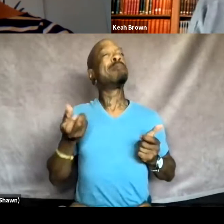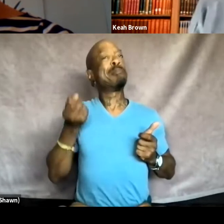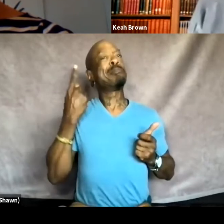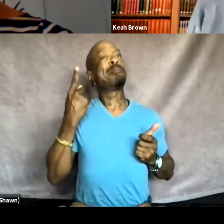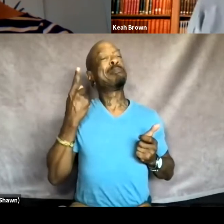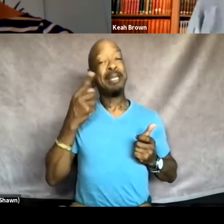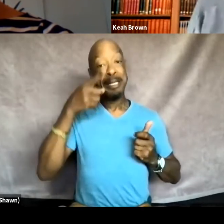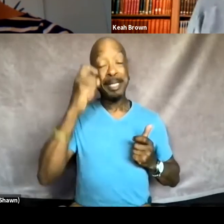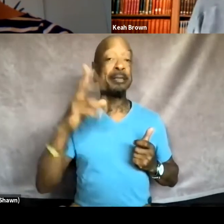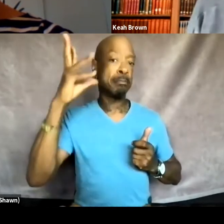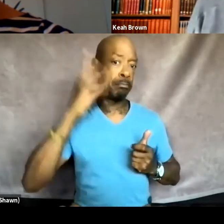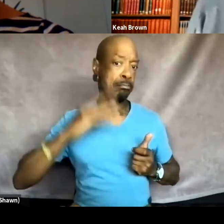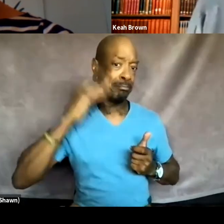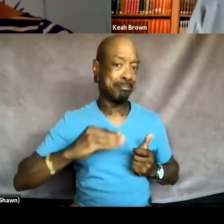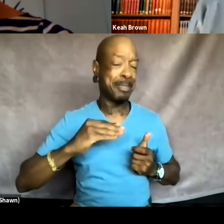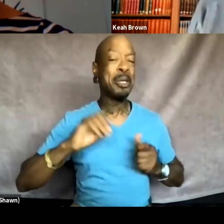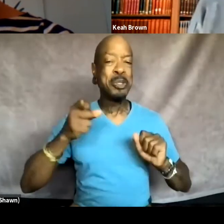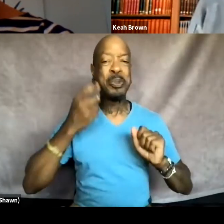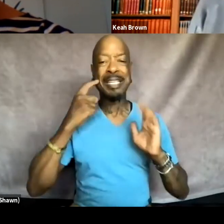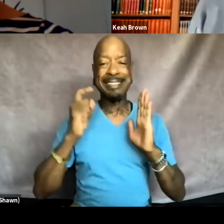you can very much tell the difference between something that was planned.